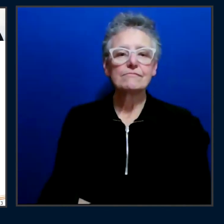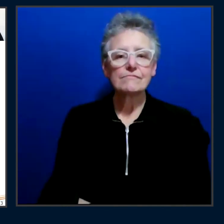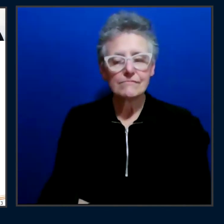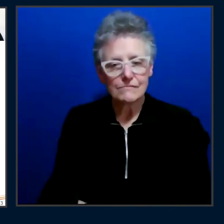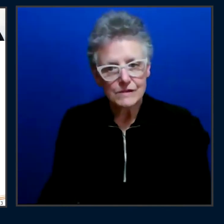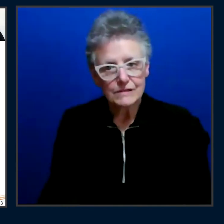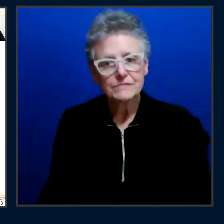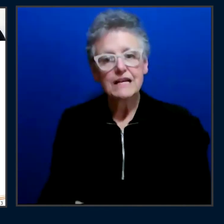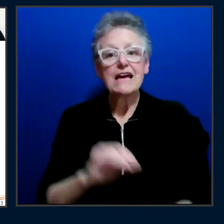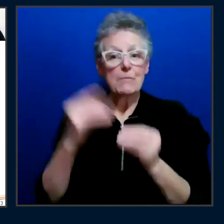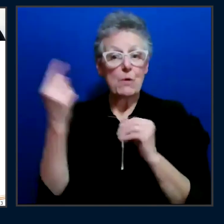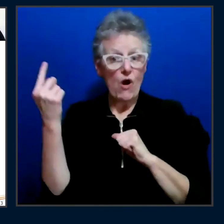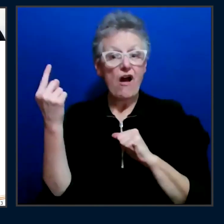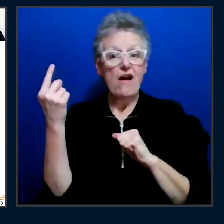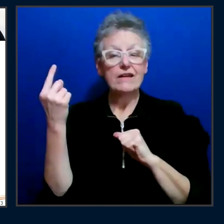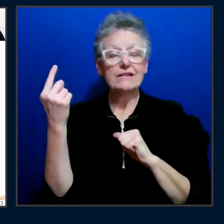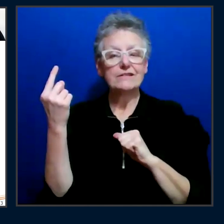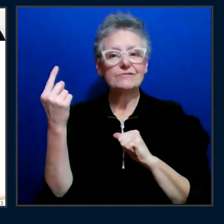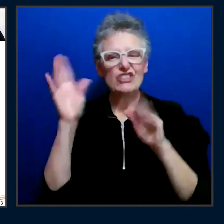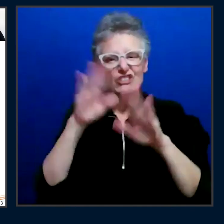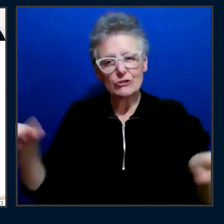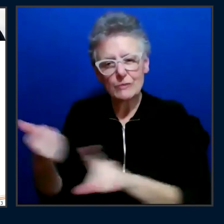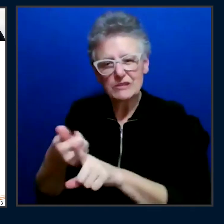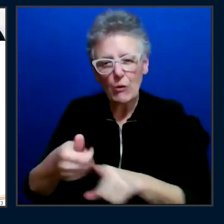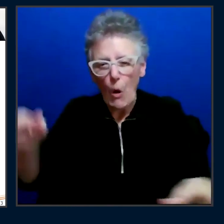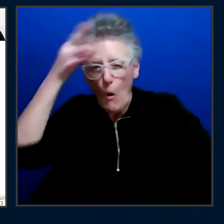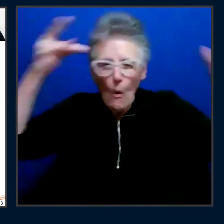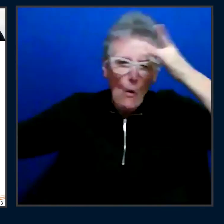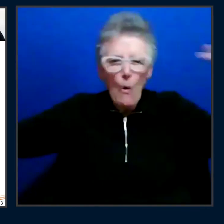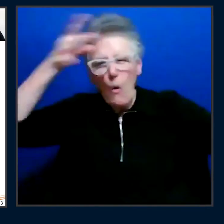So myth number one is that children are sponges--